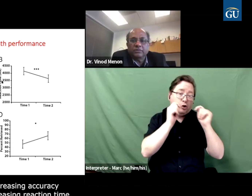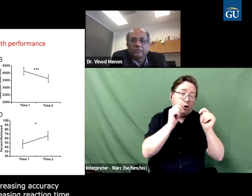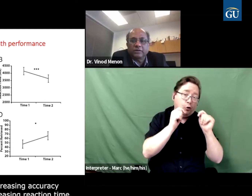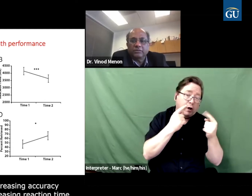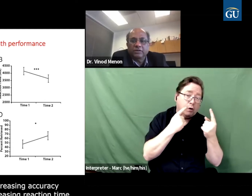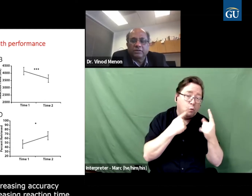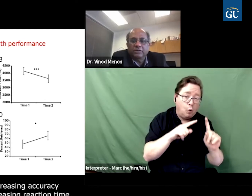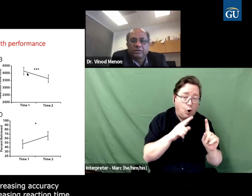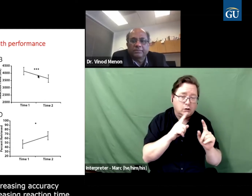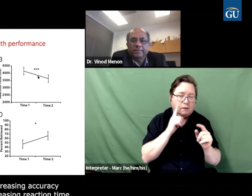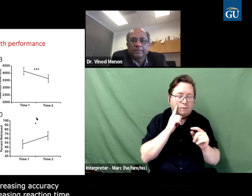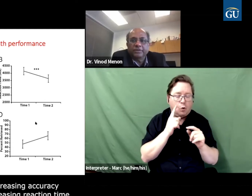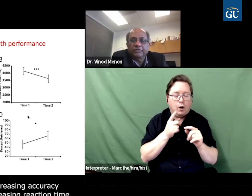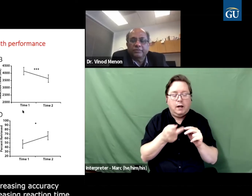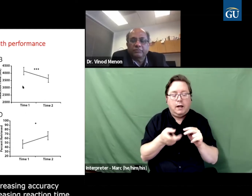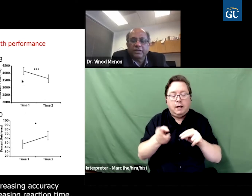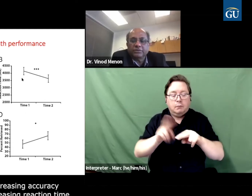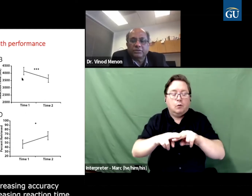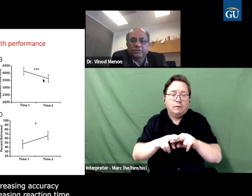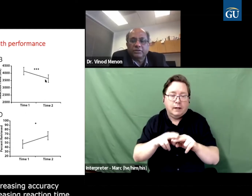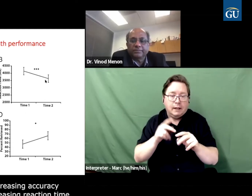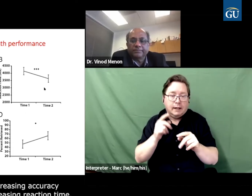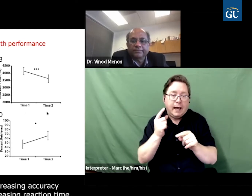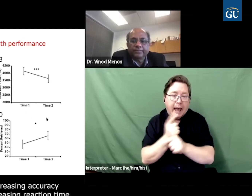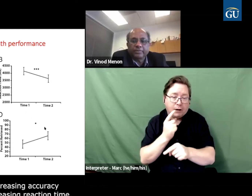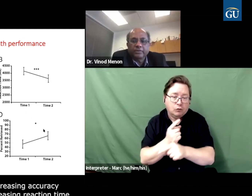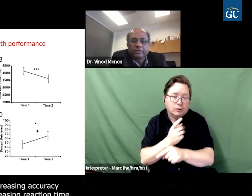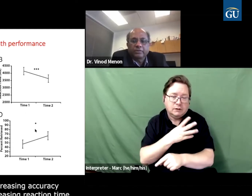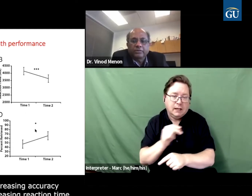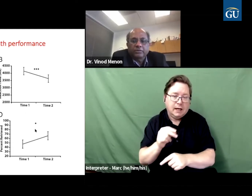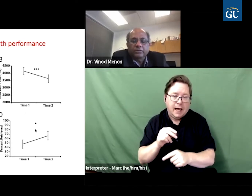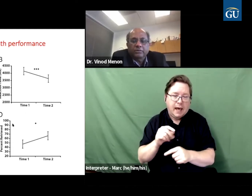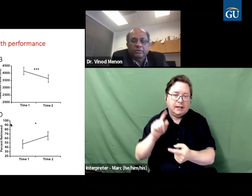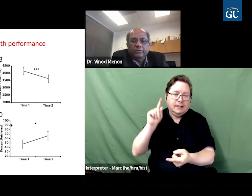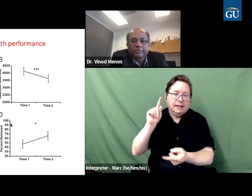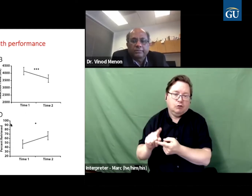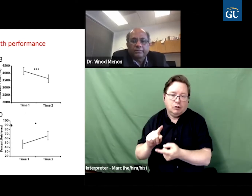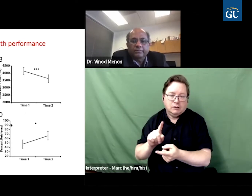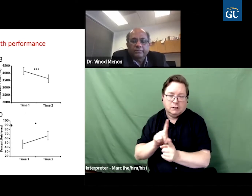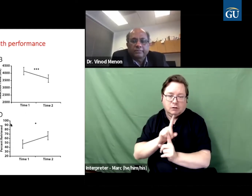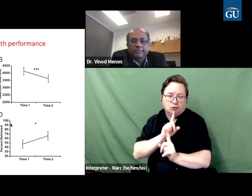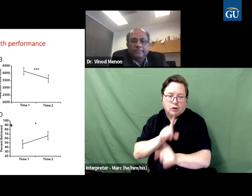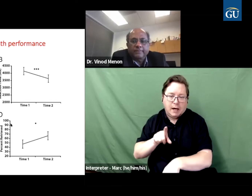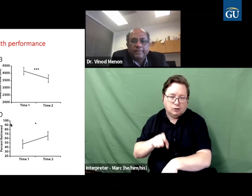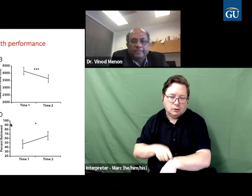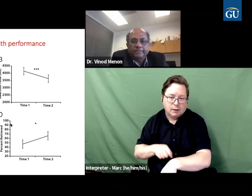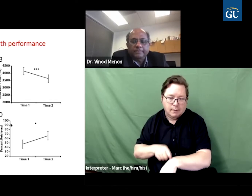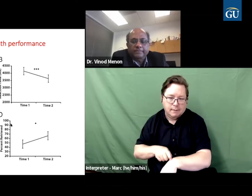increasing accuracy and re decreasing reaction time